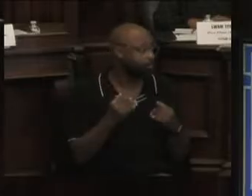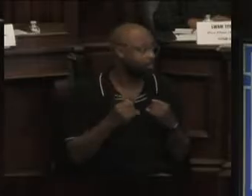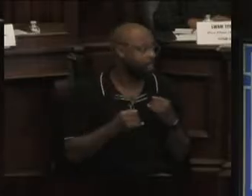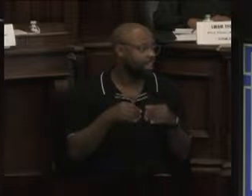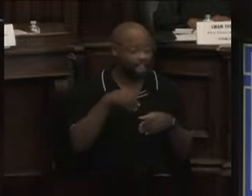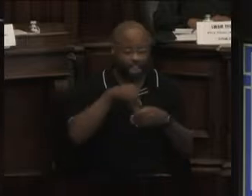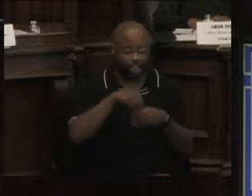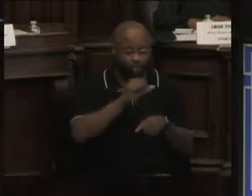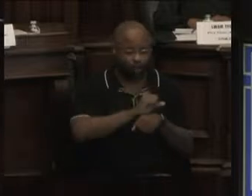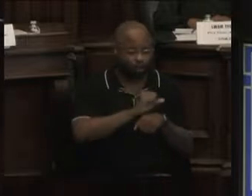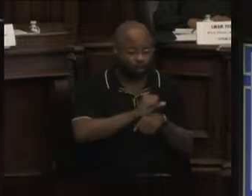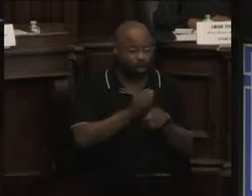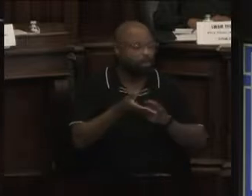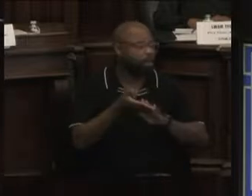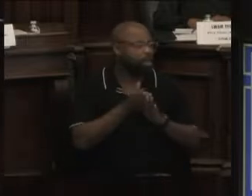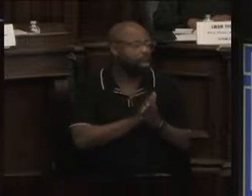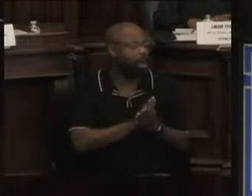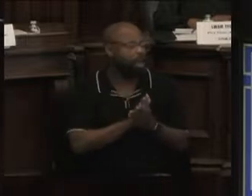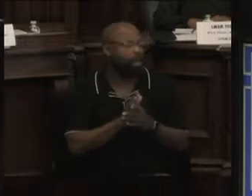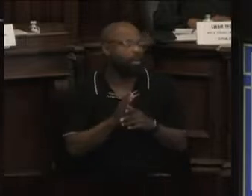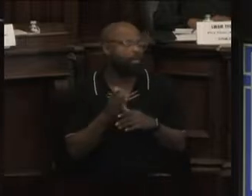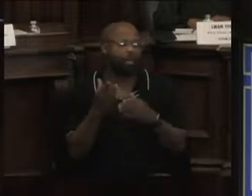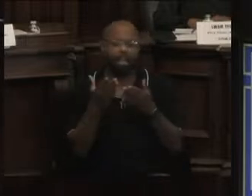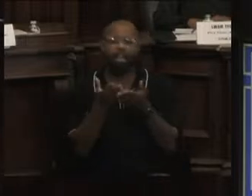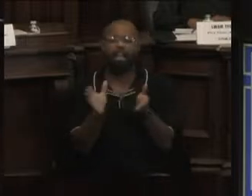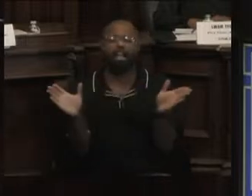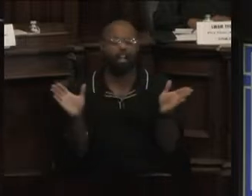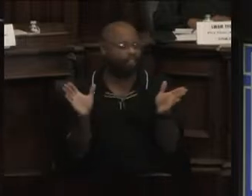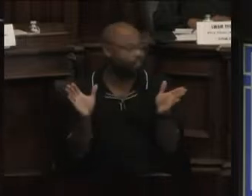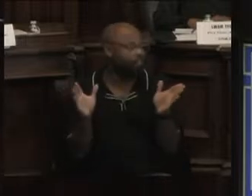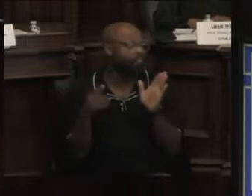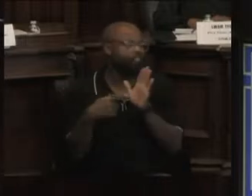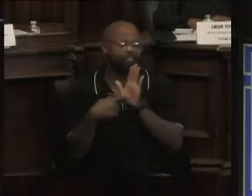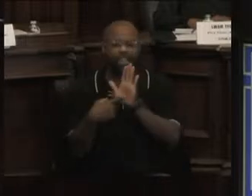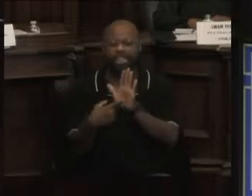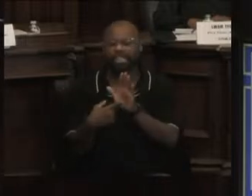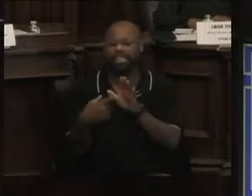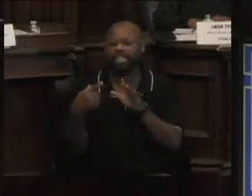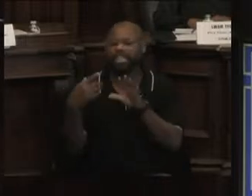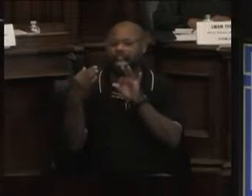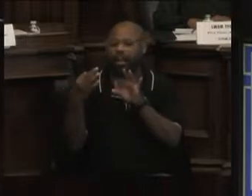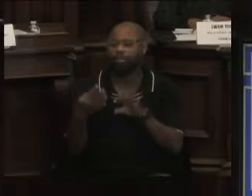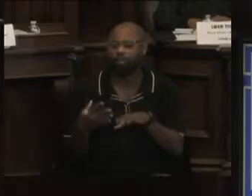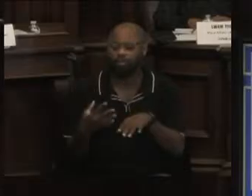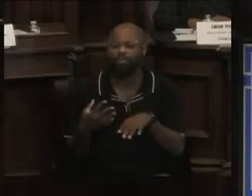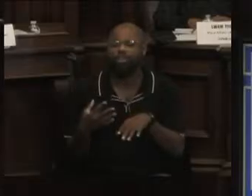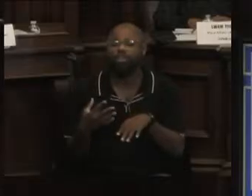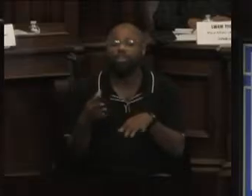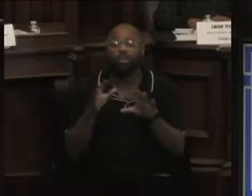from happening in our community, and then internal work to